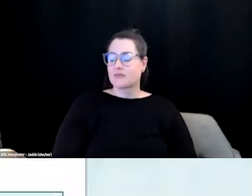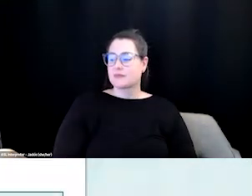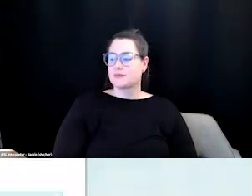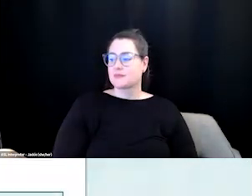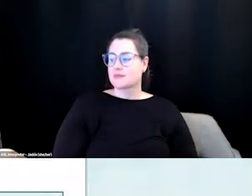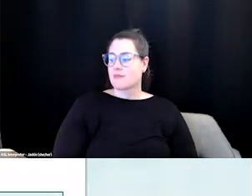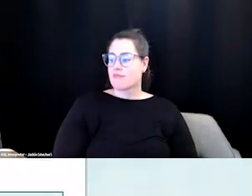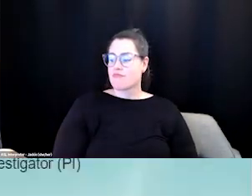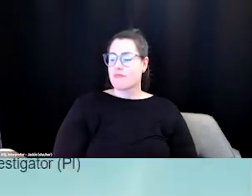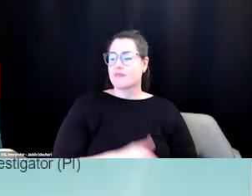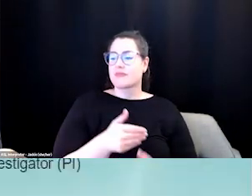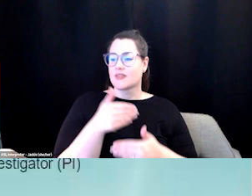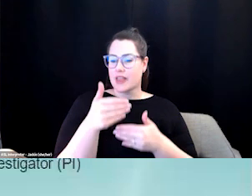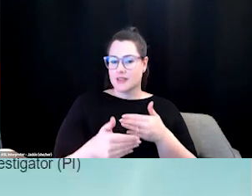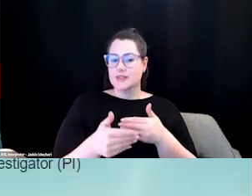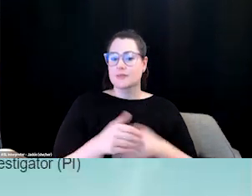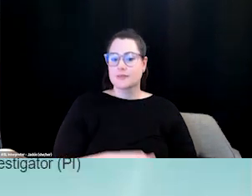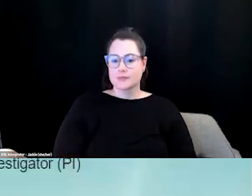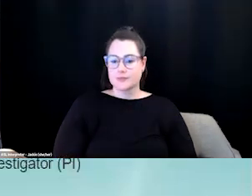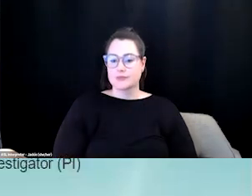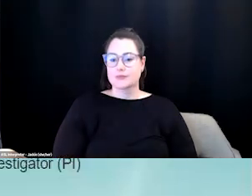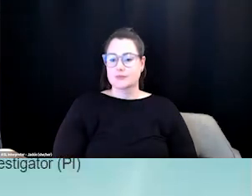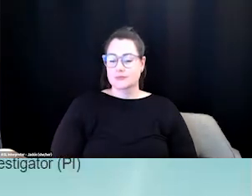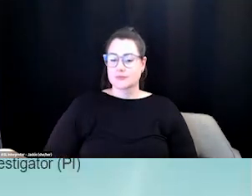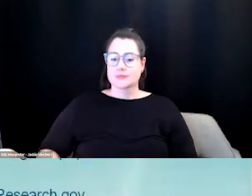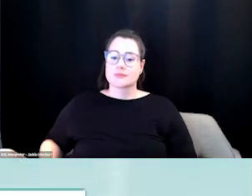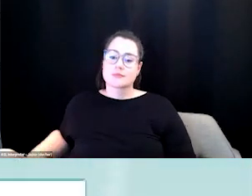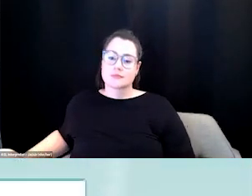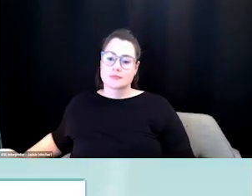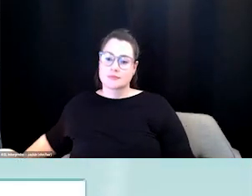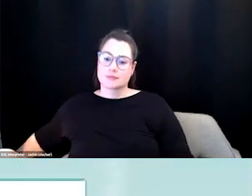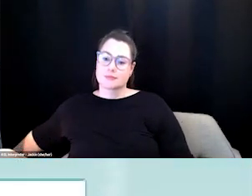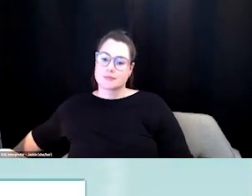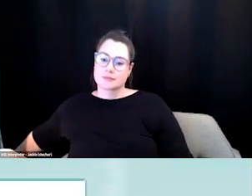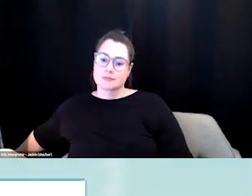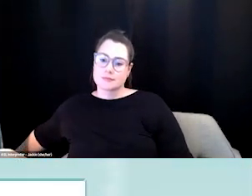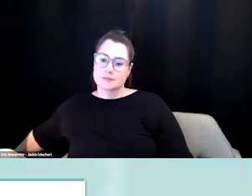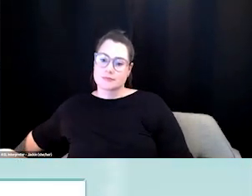And click Next. Step 3 is Proposal Type. You'll be selecting Research.